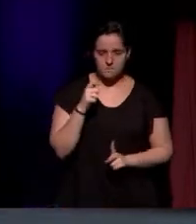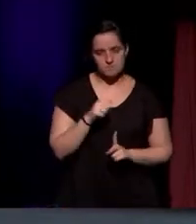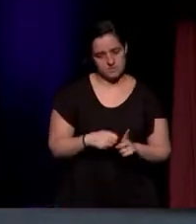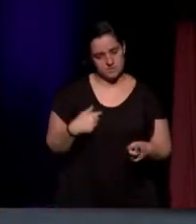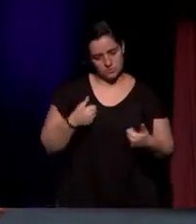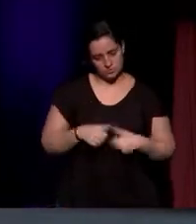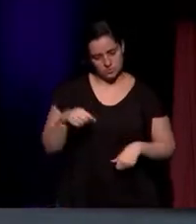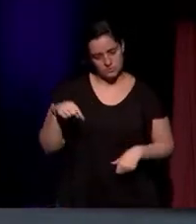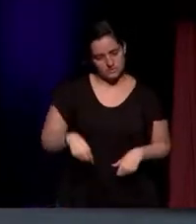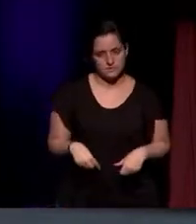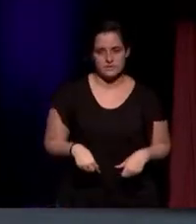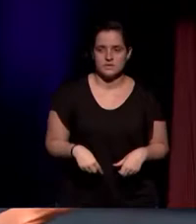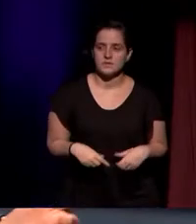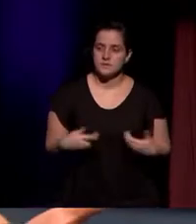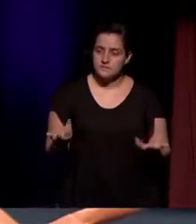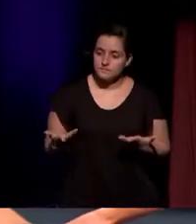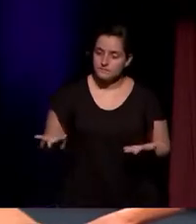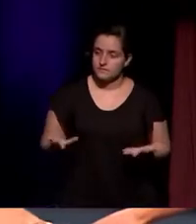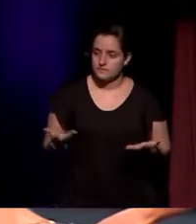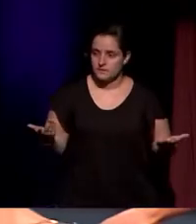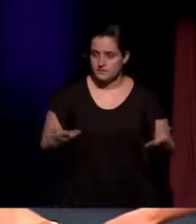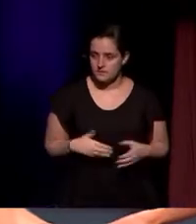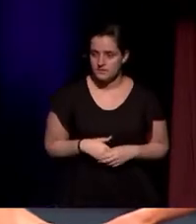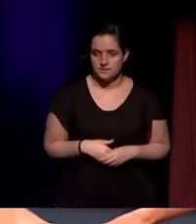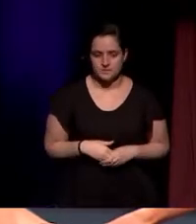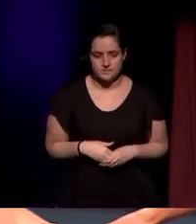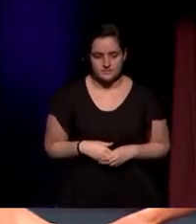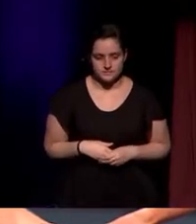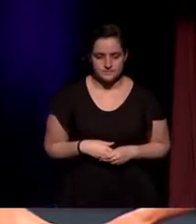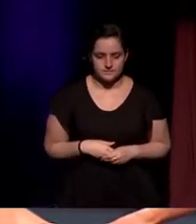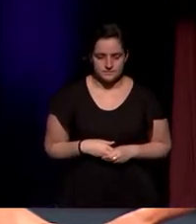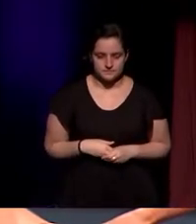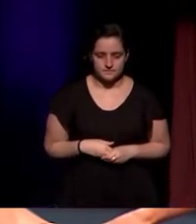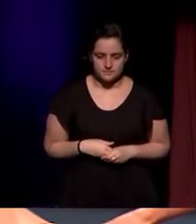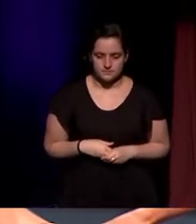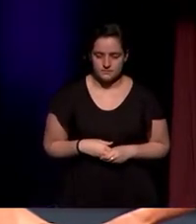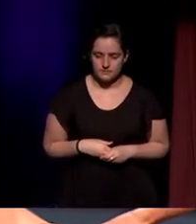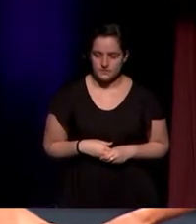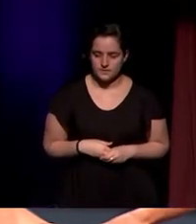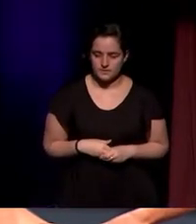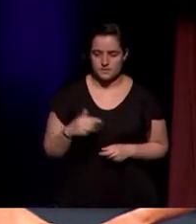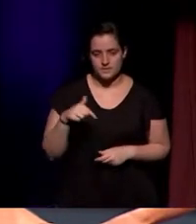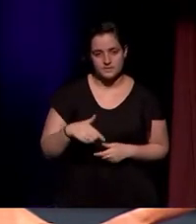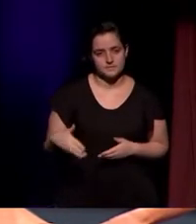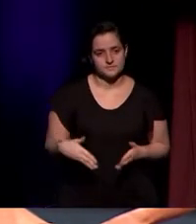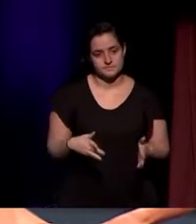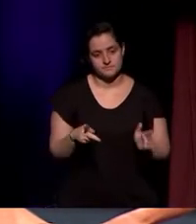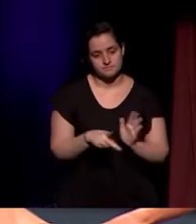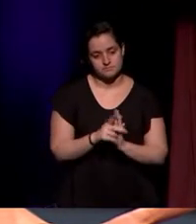and I know now this process of the new Law of Associations,